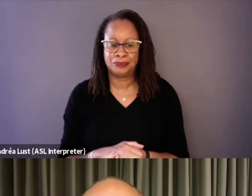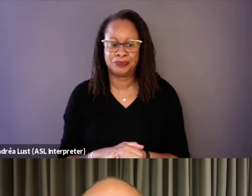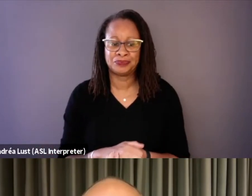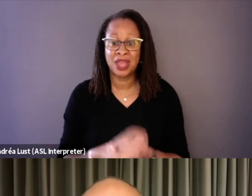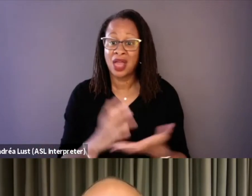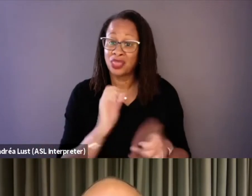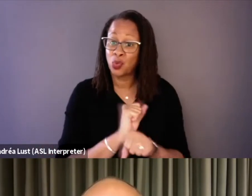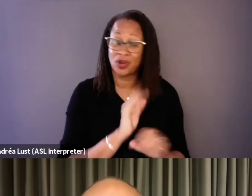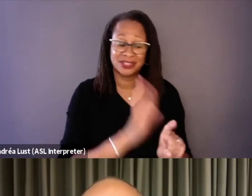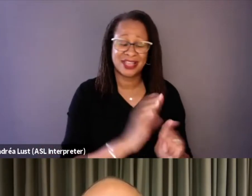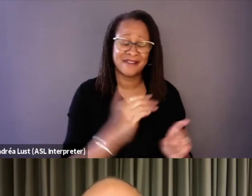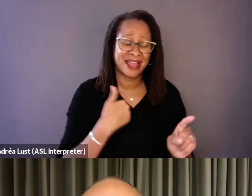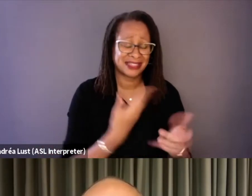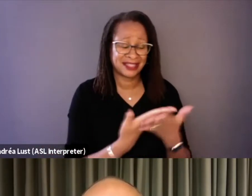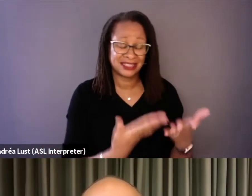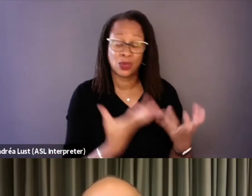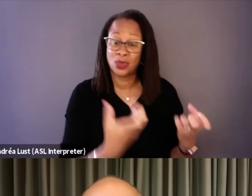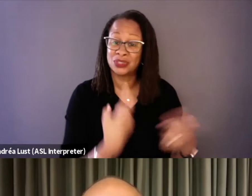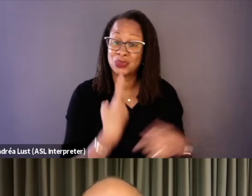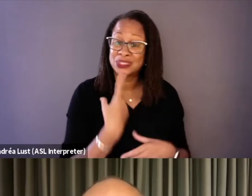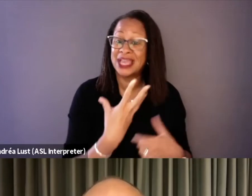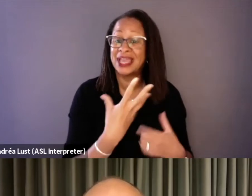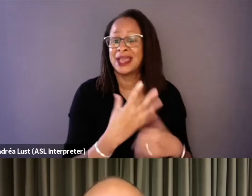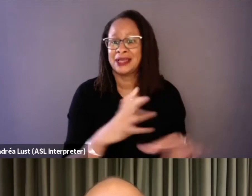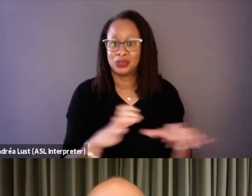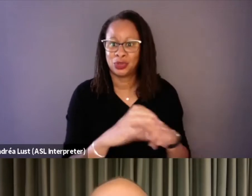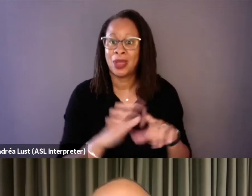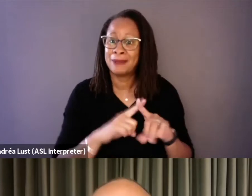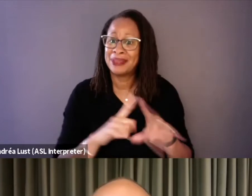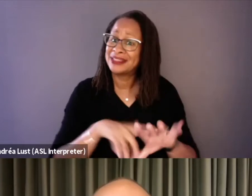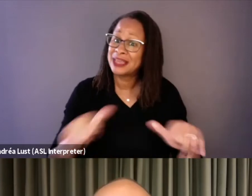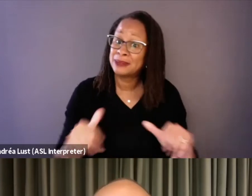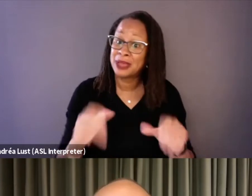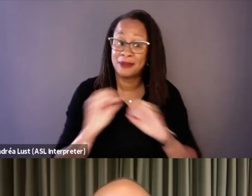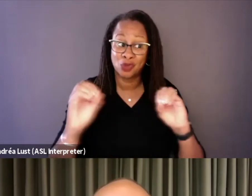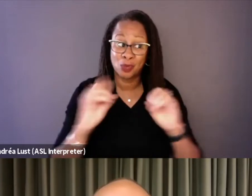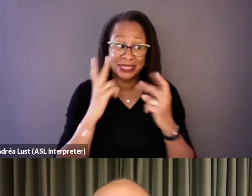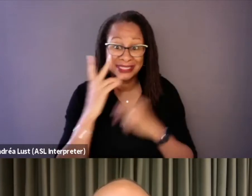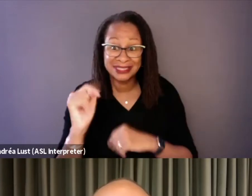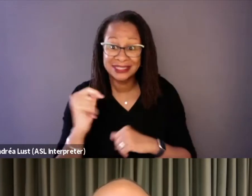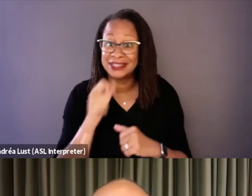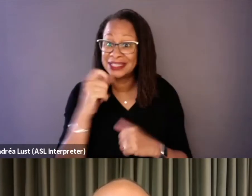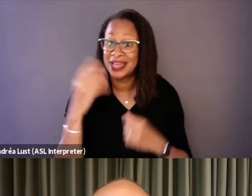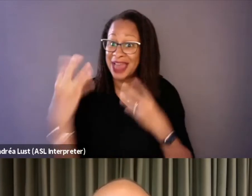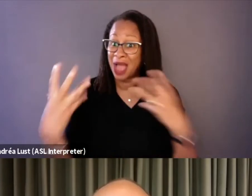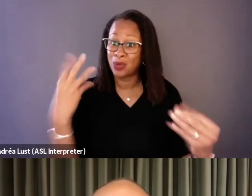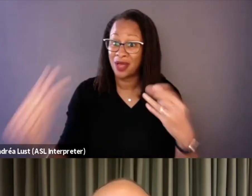But at the same time, if no one sees it, if it's not getting out there, it doesn't have the impact.